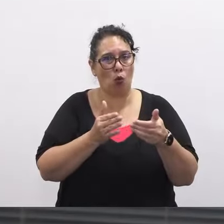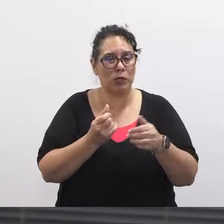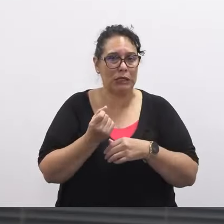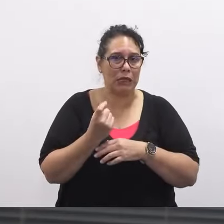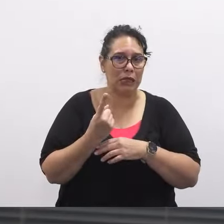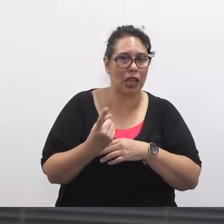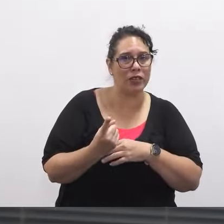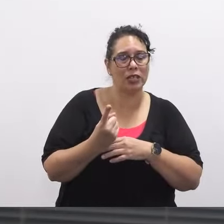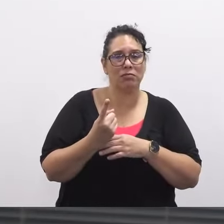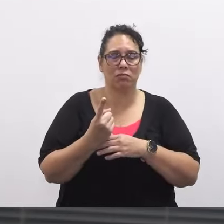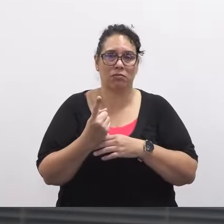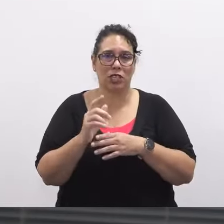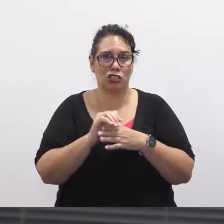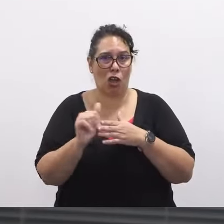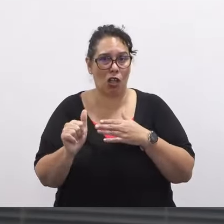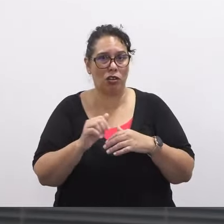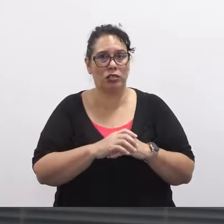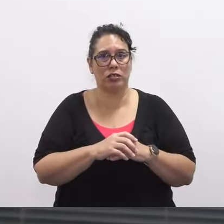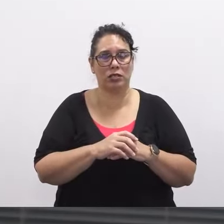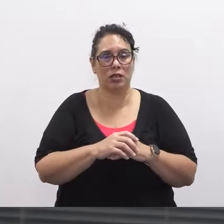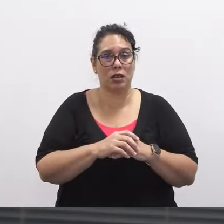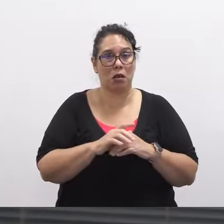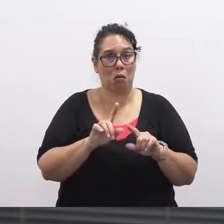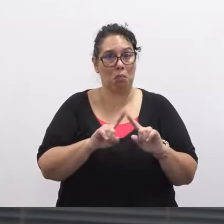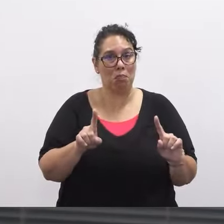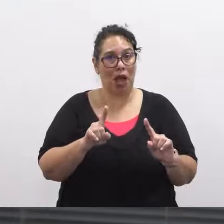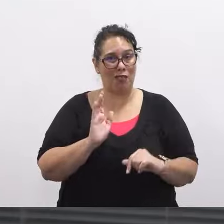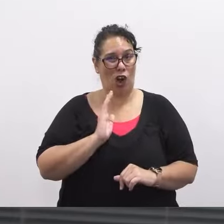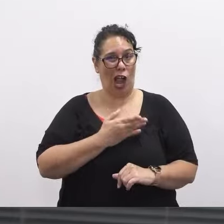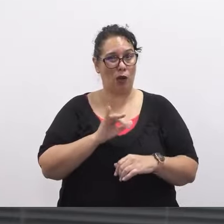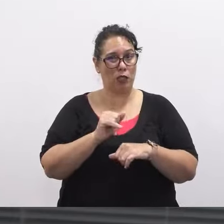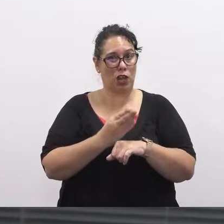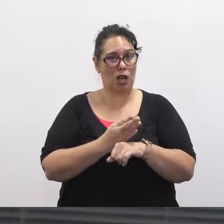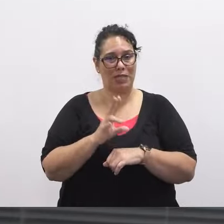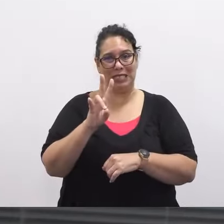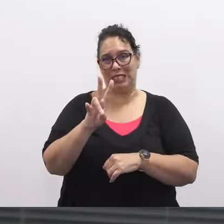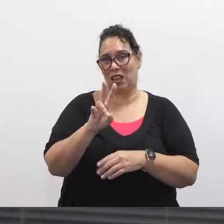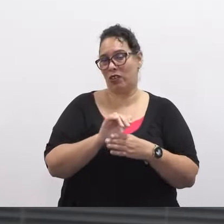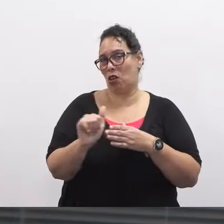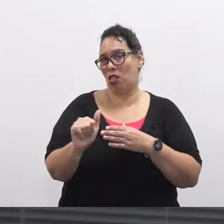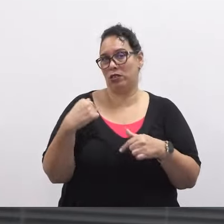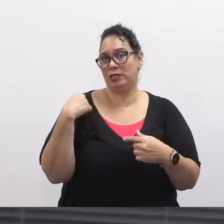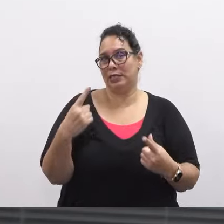for our job. It's only gone up $7 an hour since 93.